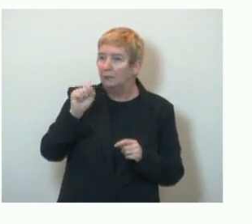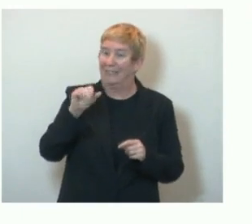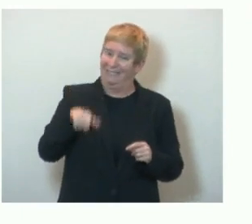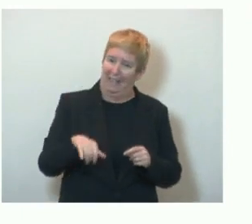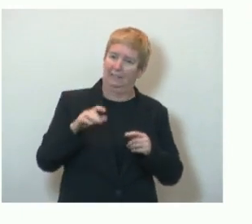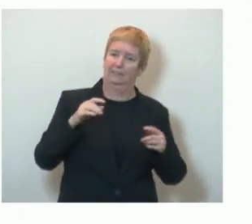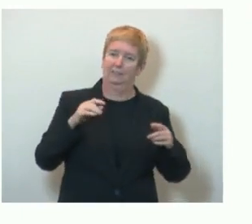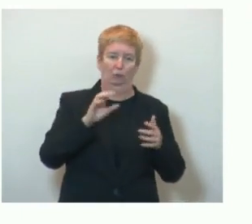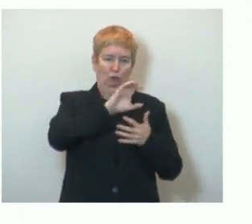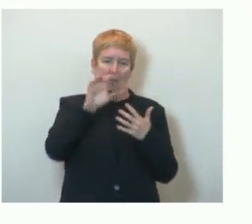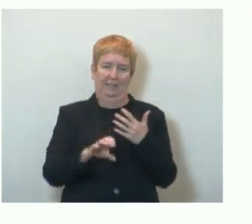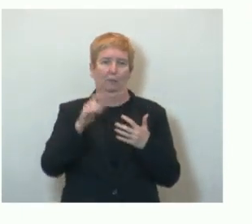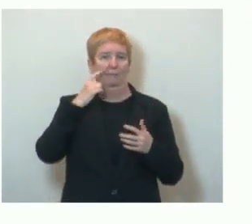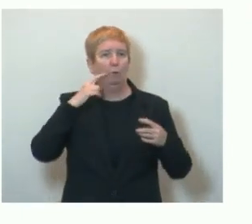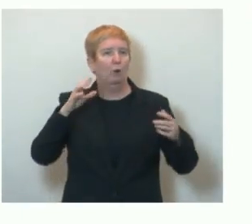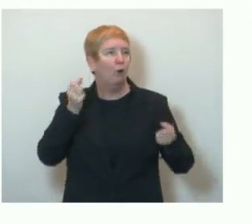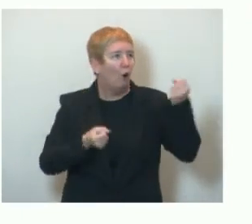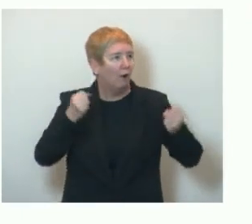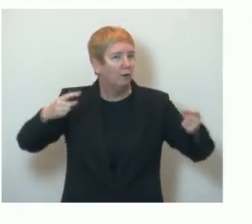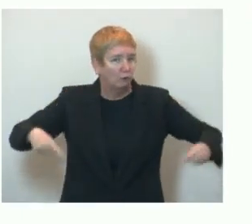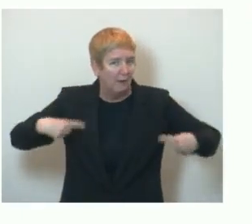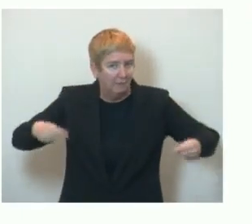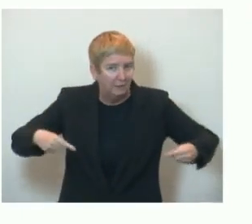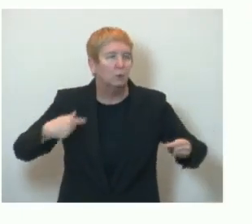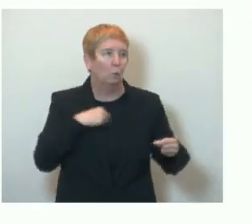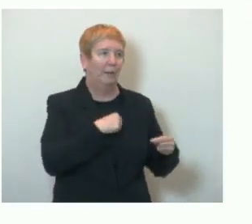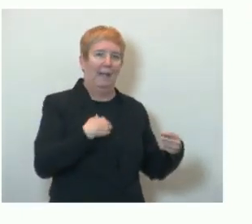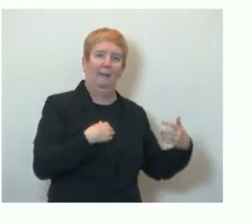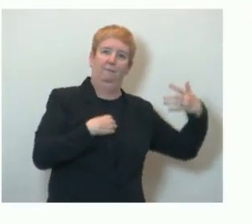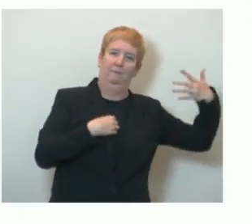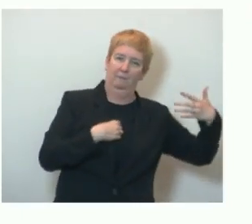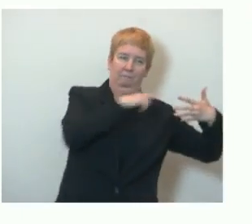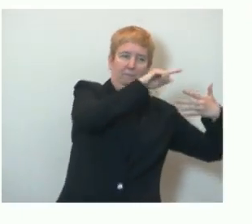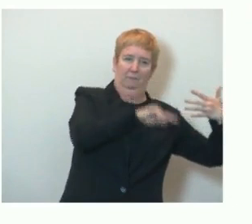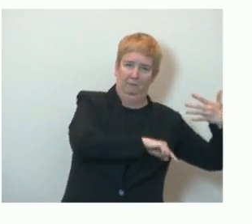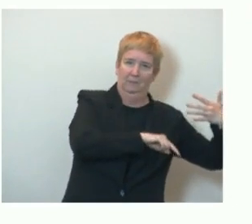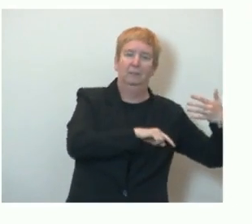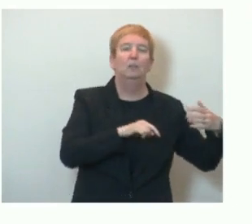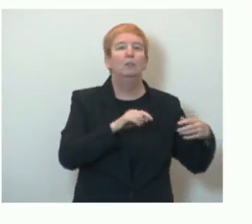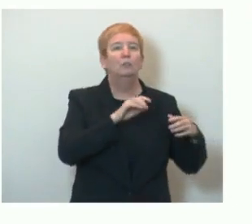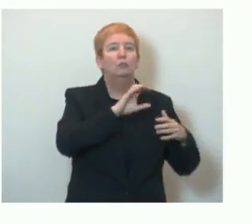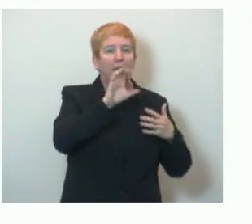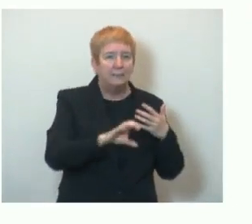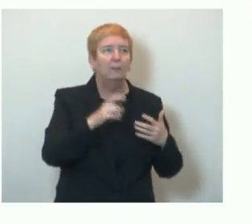DO THAT OTHER WHEEL OF THE CAR. SO ALL FOUR OF THE CRITERIA HAVE TO BE IN PLACE THERE.